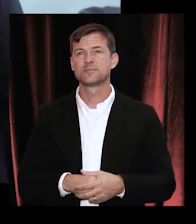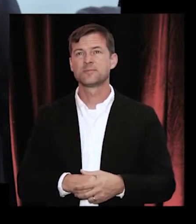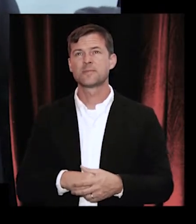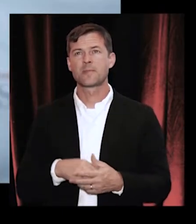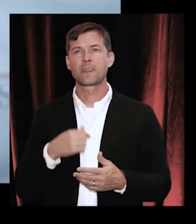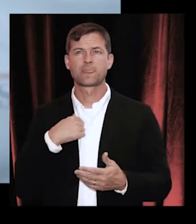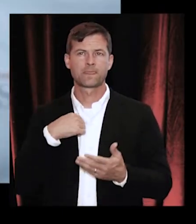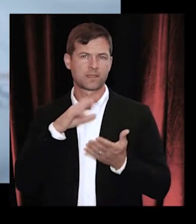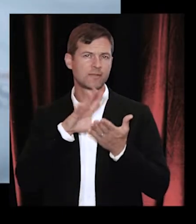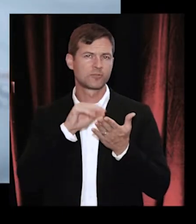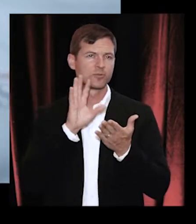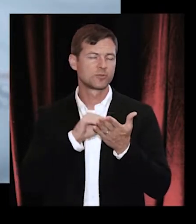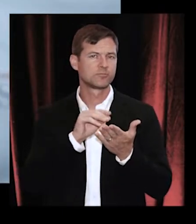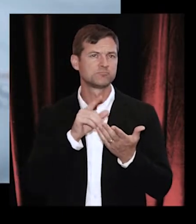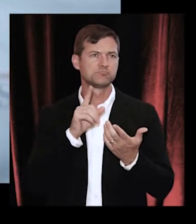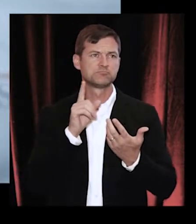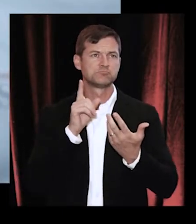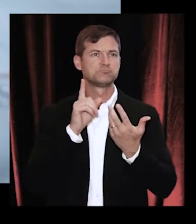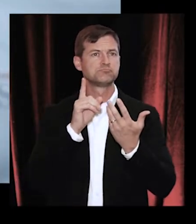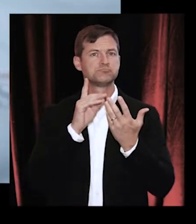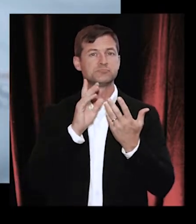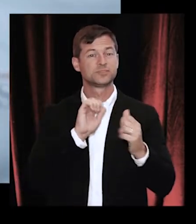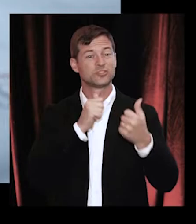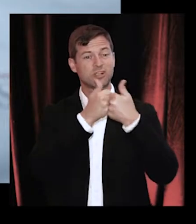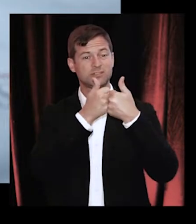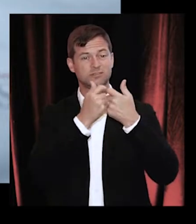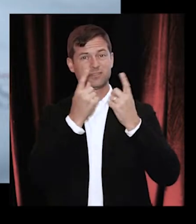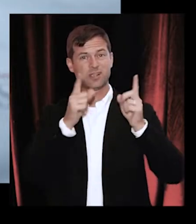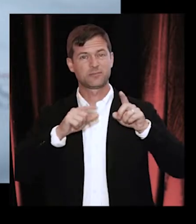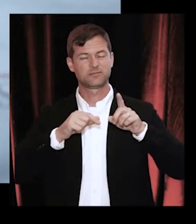I learned to overcome those challenges by